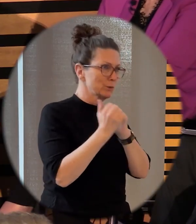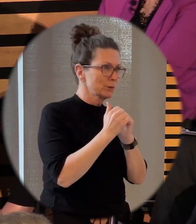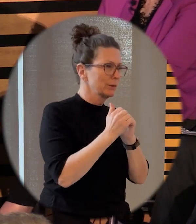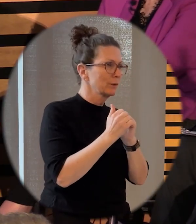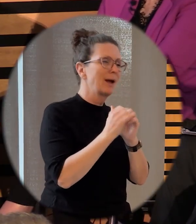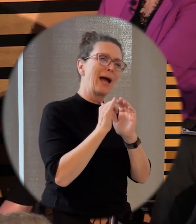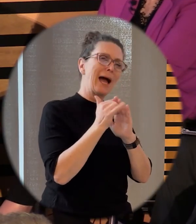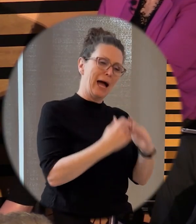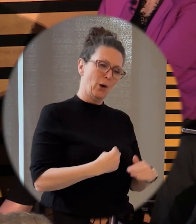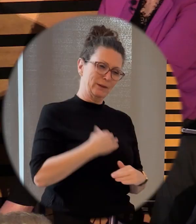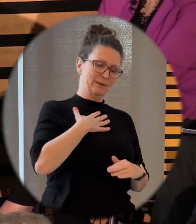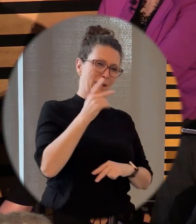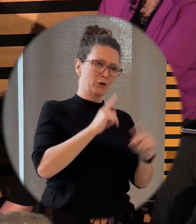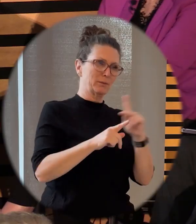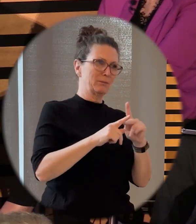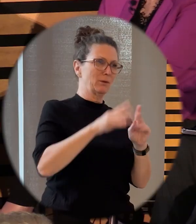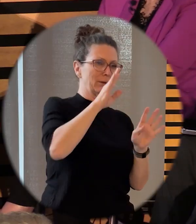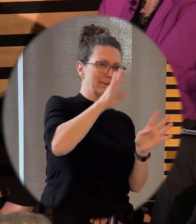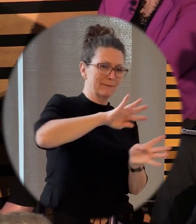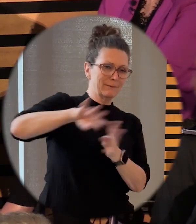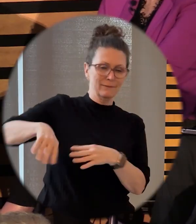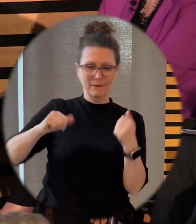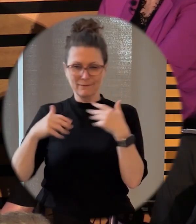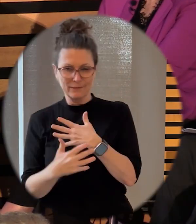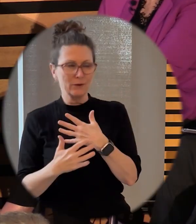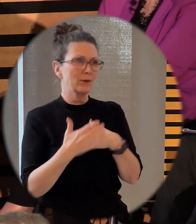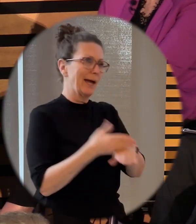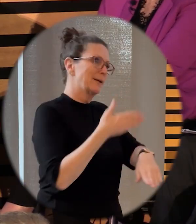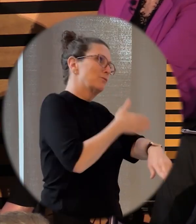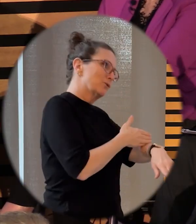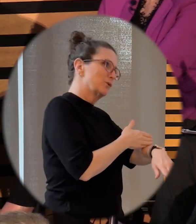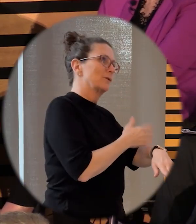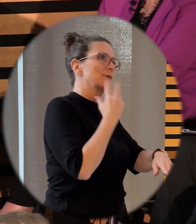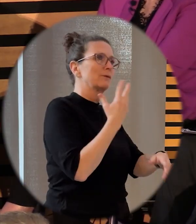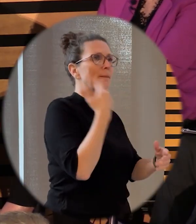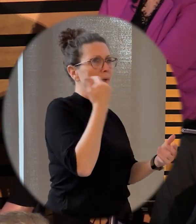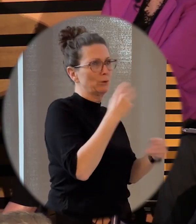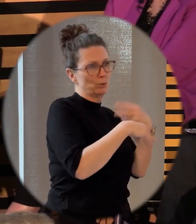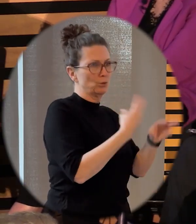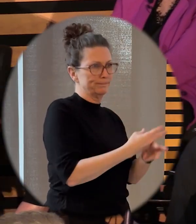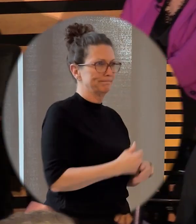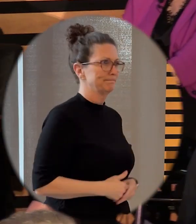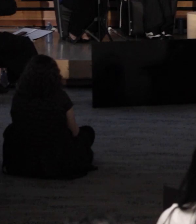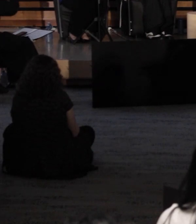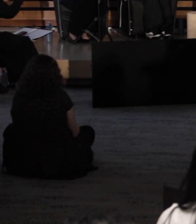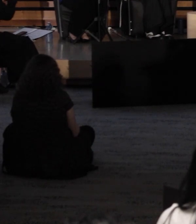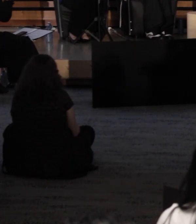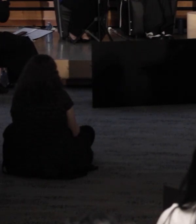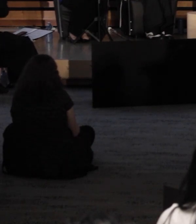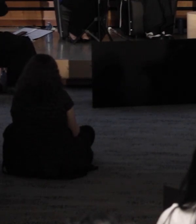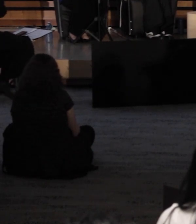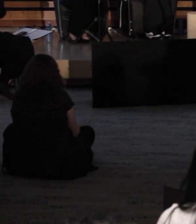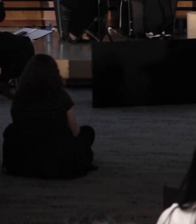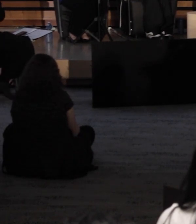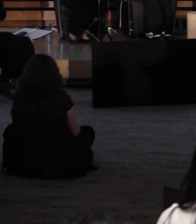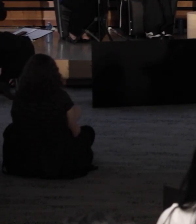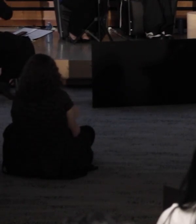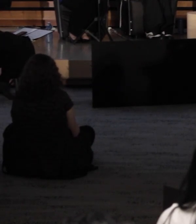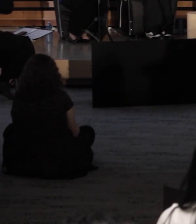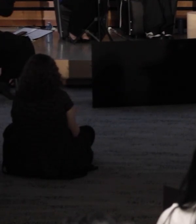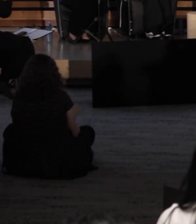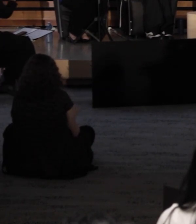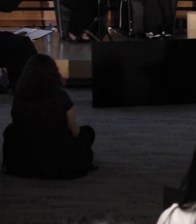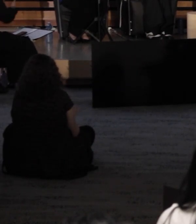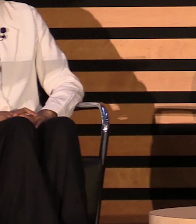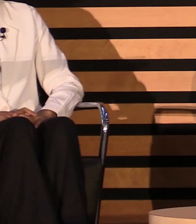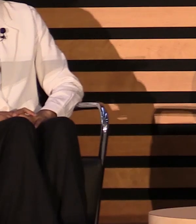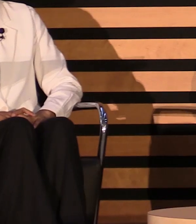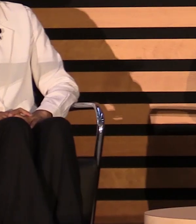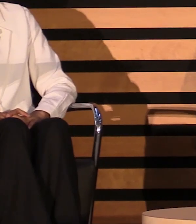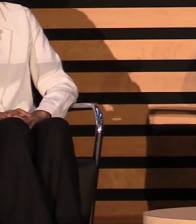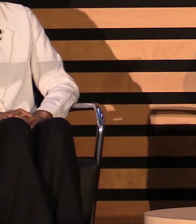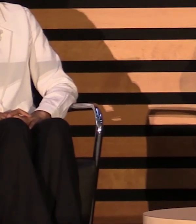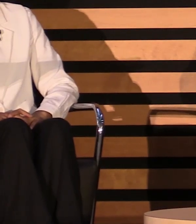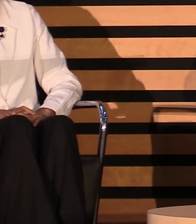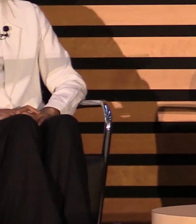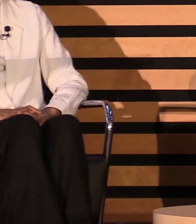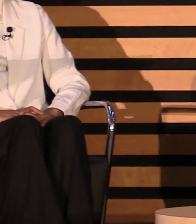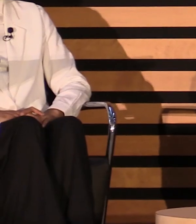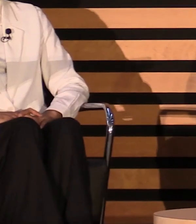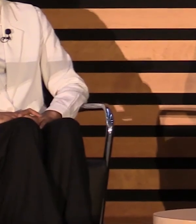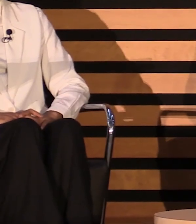people to move beyond their fear and actually start working for a better good to include all.